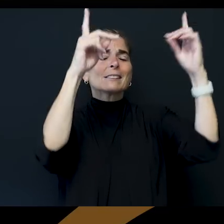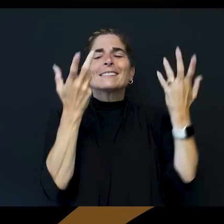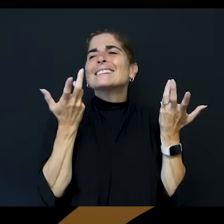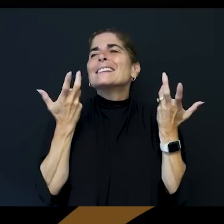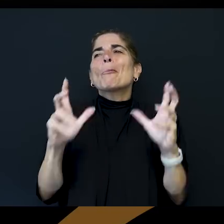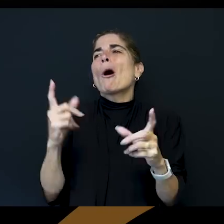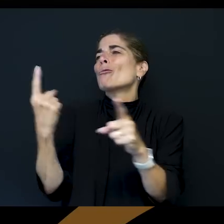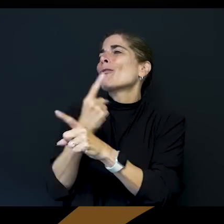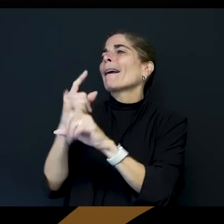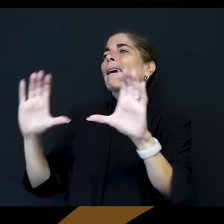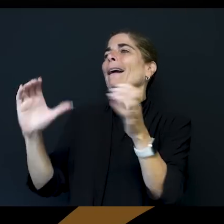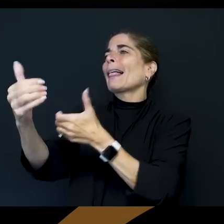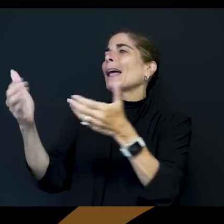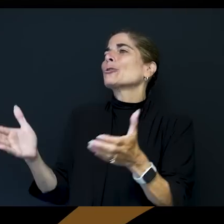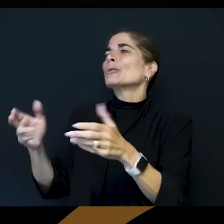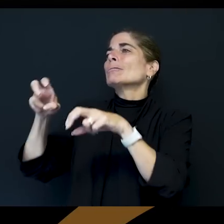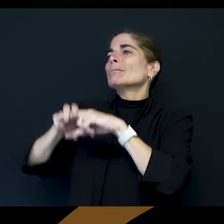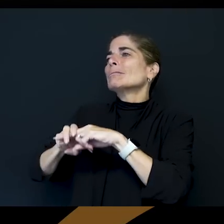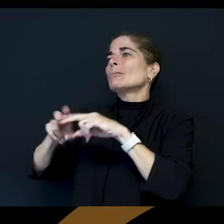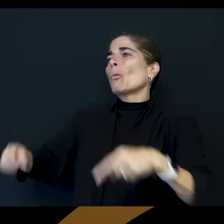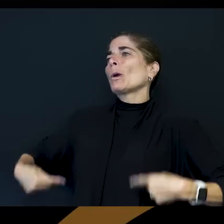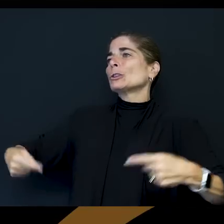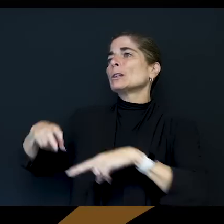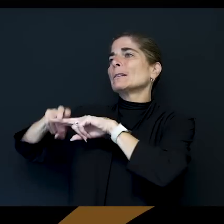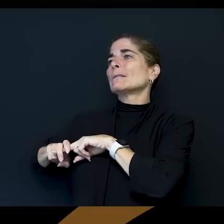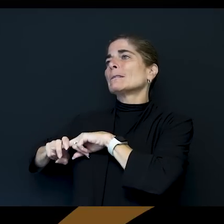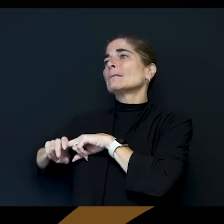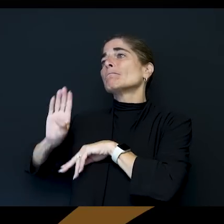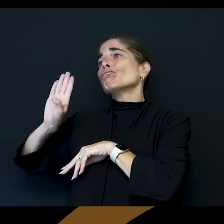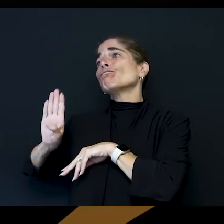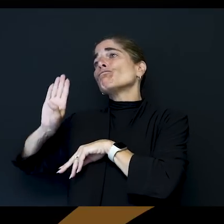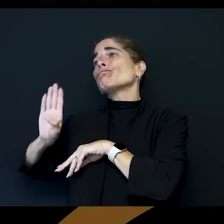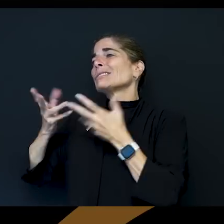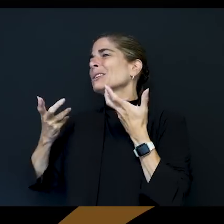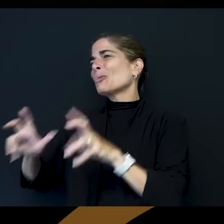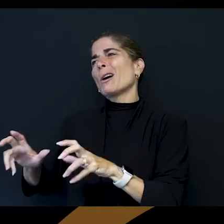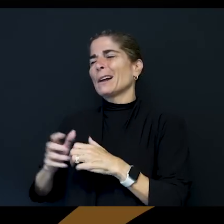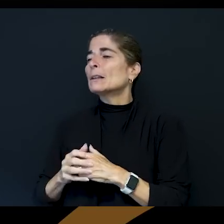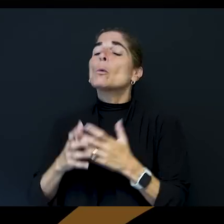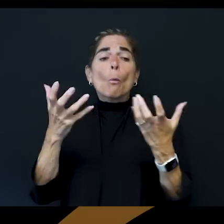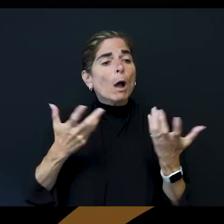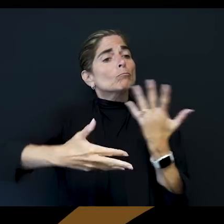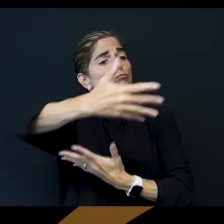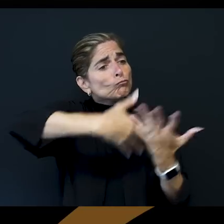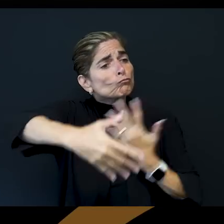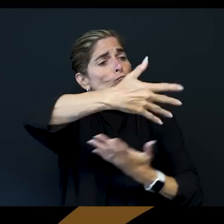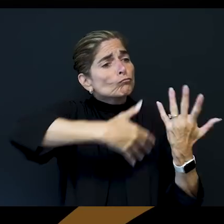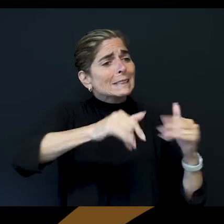the kid in the wheelchair in the back of the room, so to speak. We wanted him to be around people who were more like him, who he could relate to.